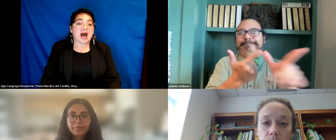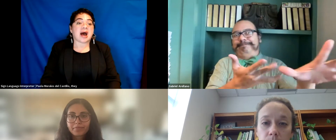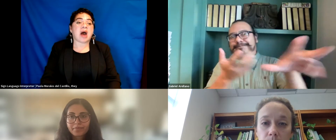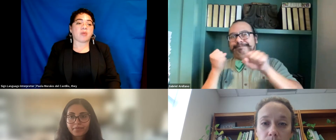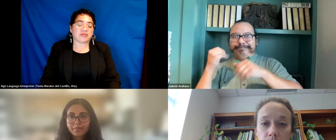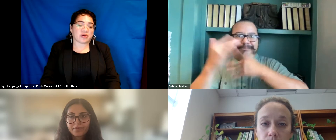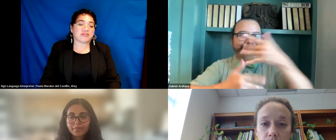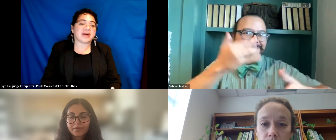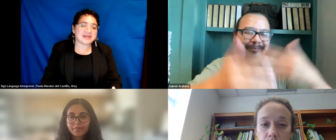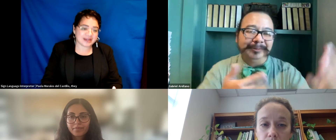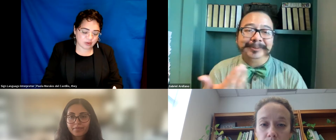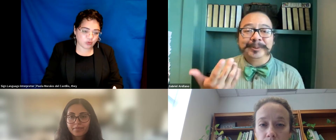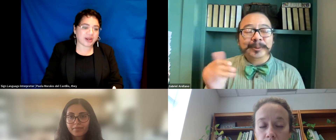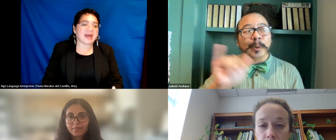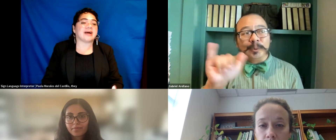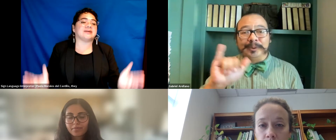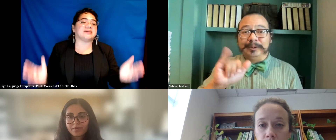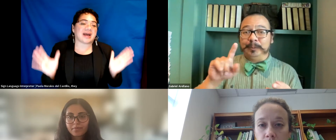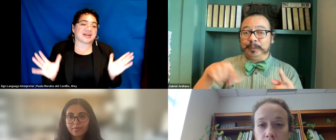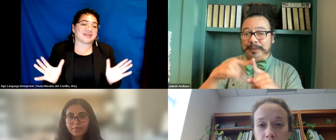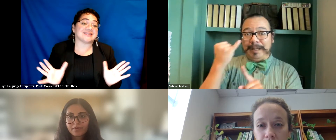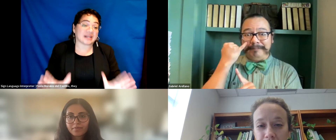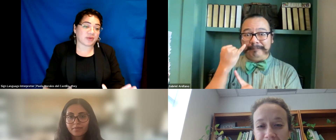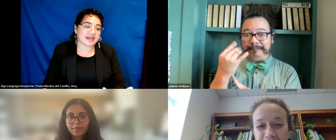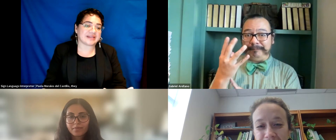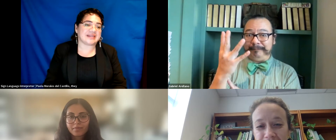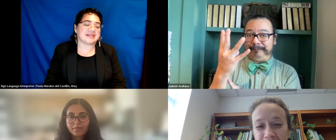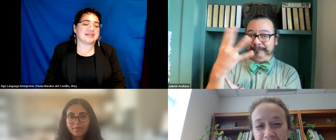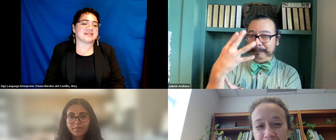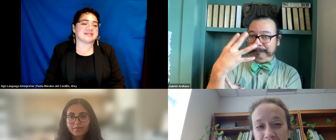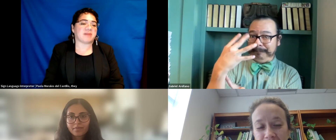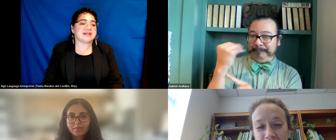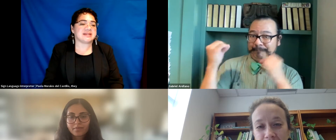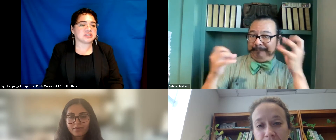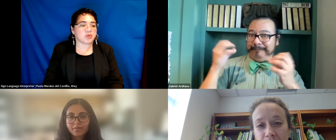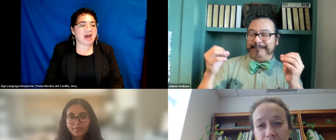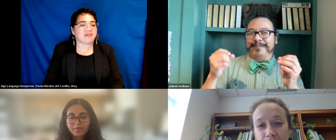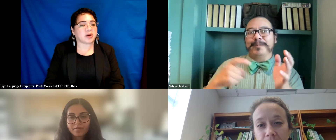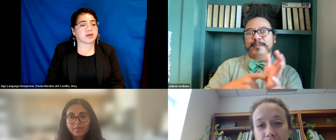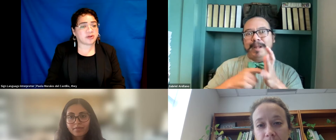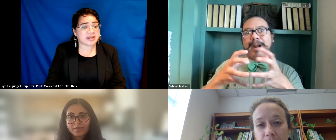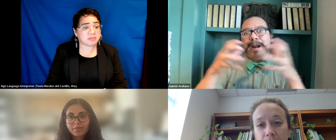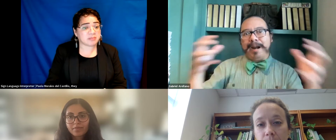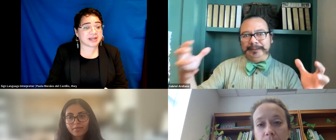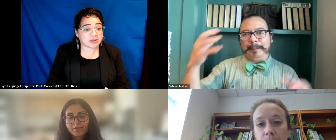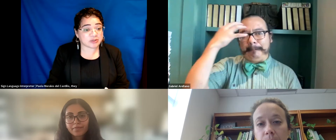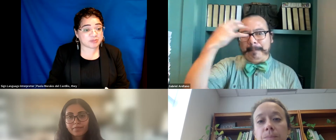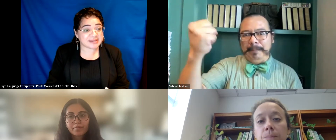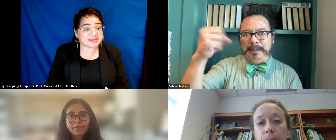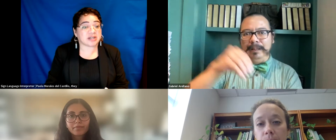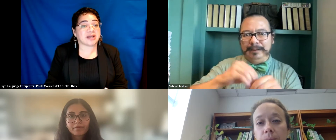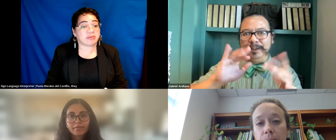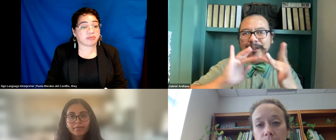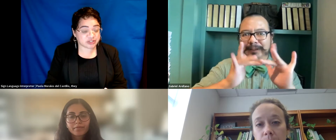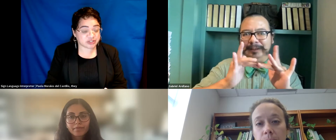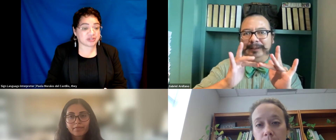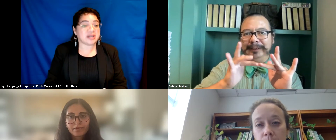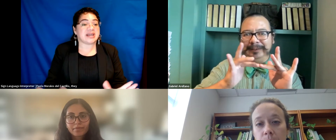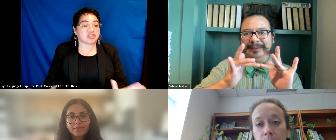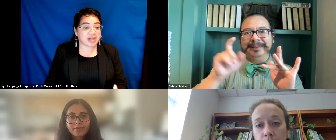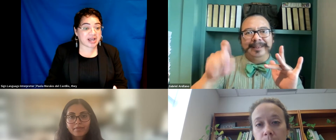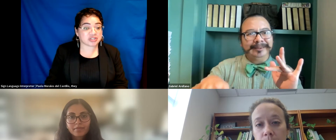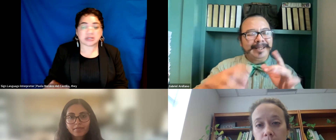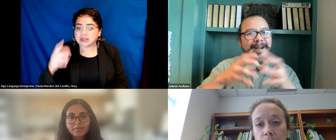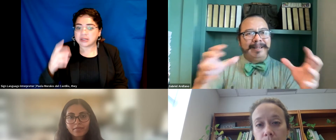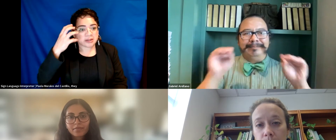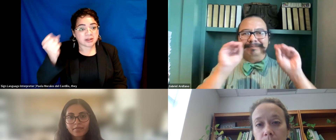Sign Language Interpreter | Paola Morales del Castillo, they: Uh, however, funding would actually accelerate the these um ideas we have about creating multilingual spaces and collaborations internationally.